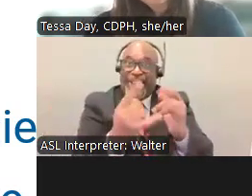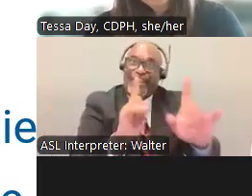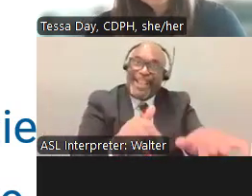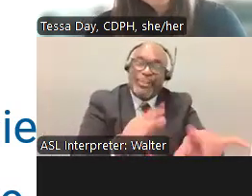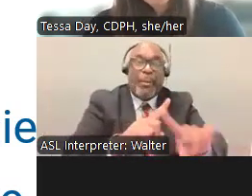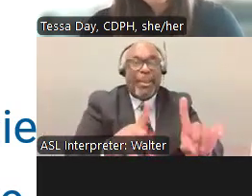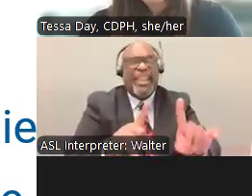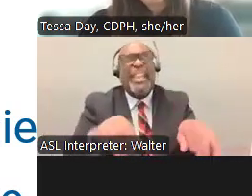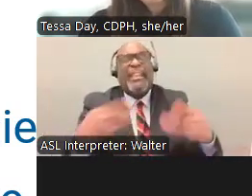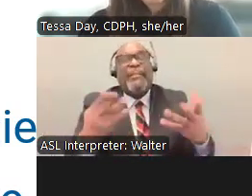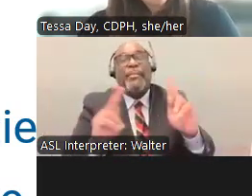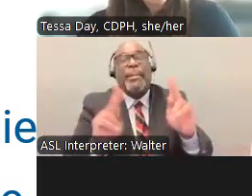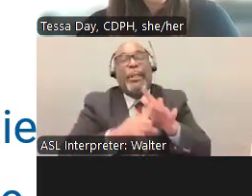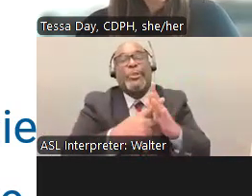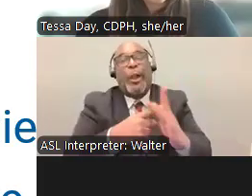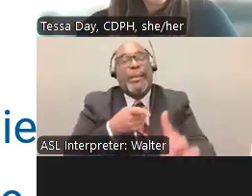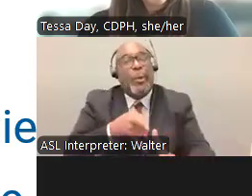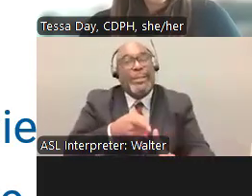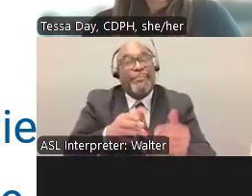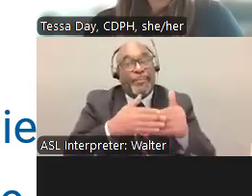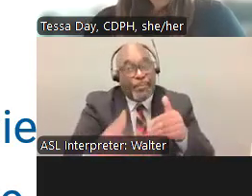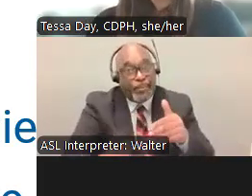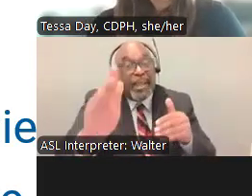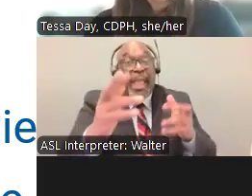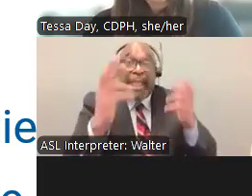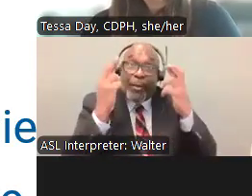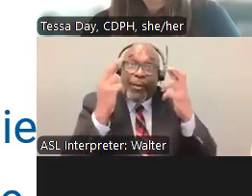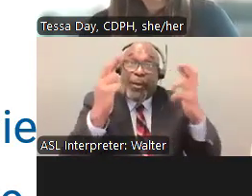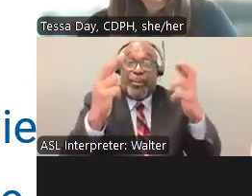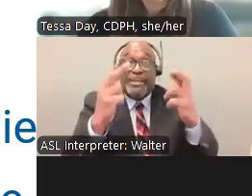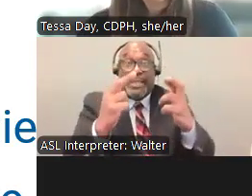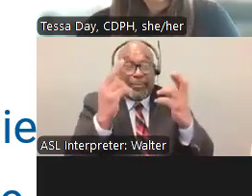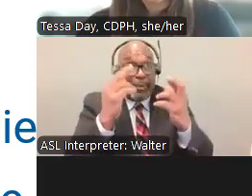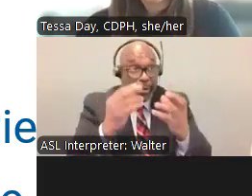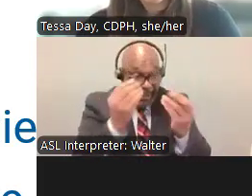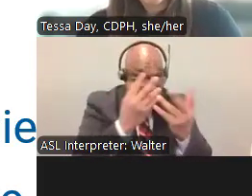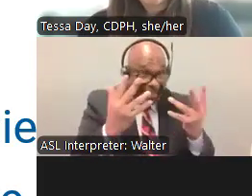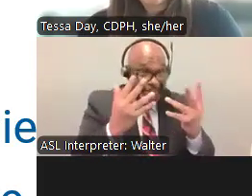13:37:53 starting point. And we're 13:37:54 hoping that by putting the 13:37:55 project or these findings out 13:37:57 into the world it can support